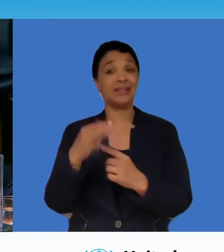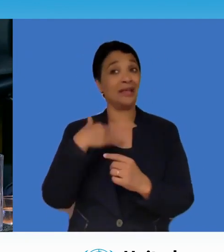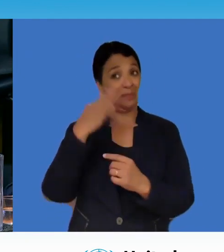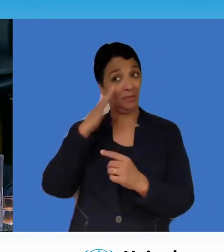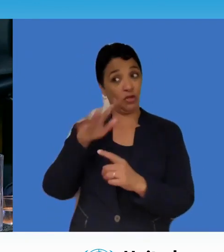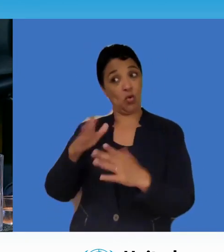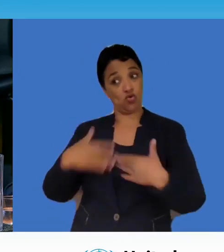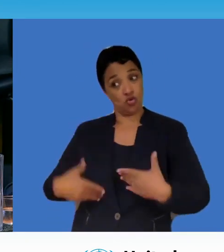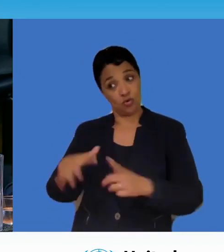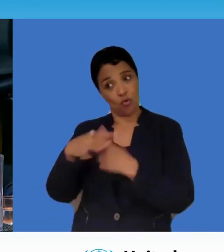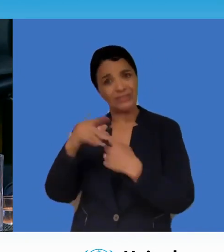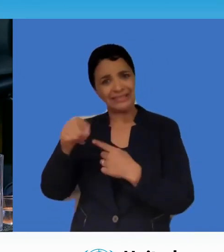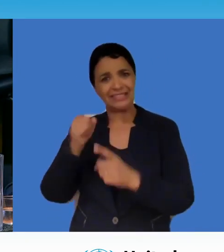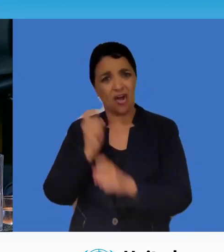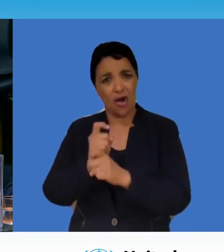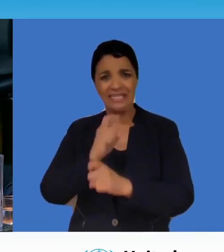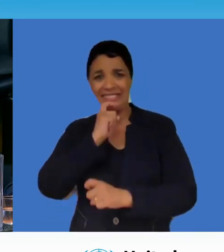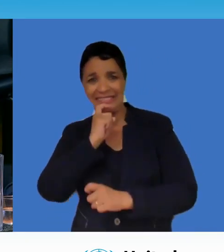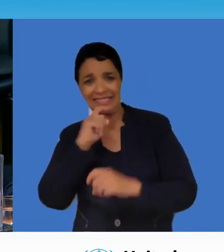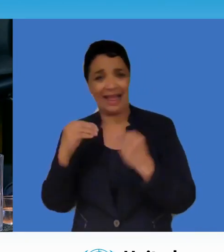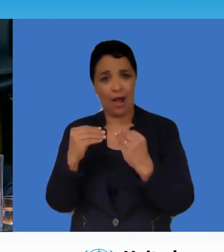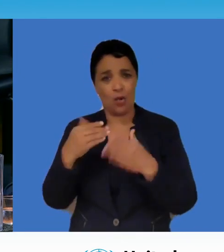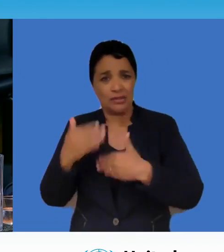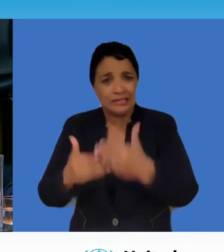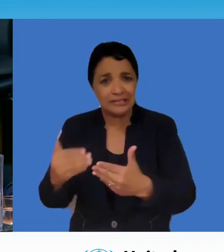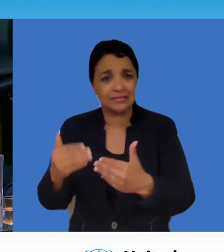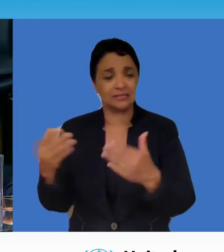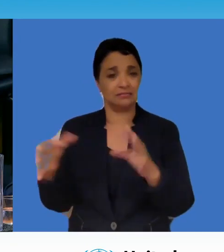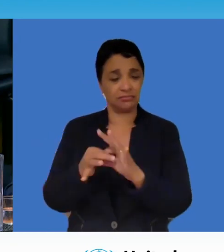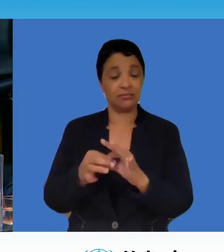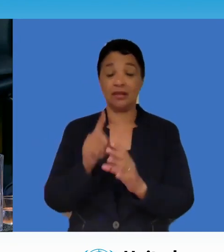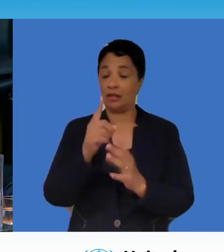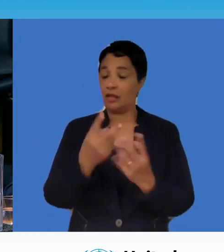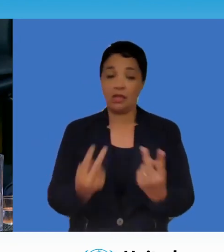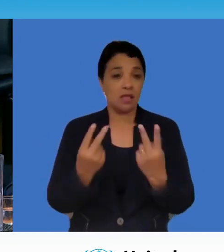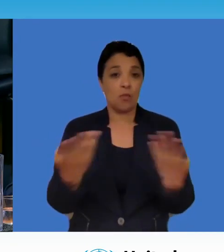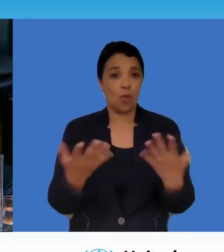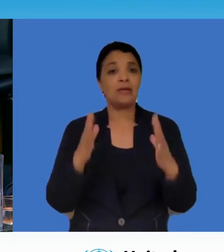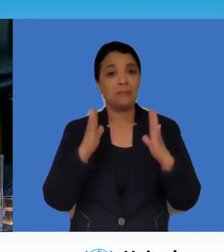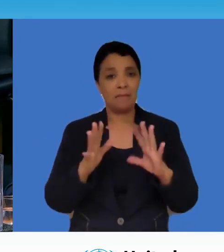tends to be harder in the humanitarian context but the key issue is to connect